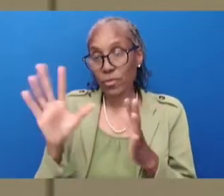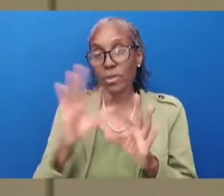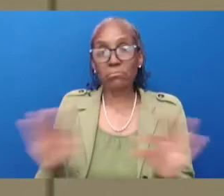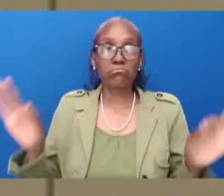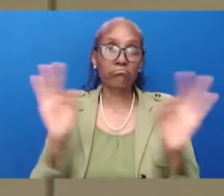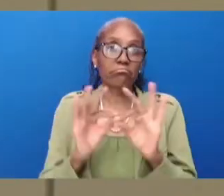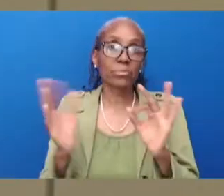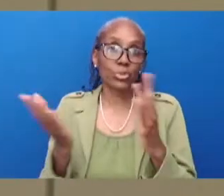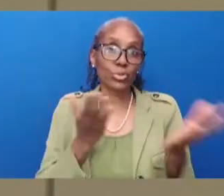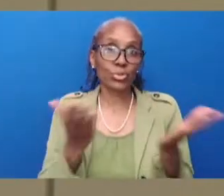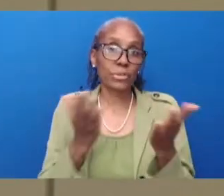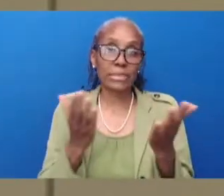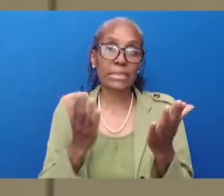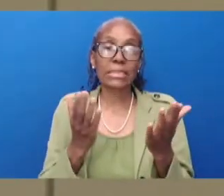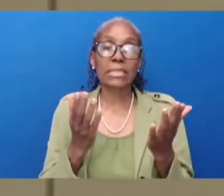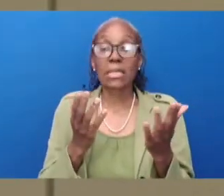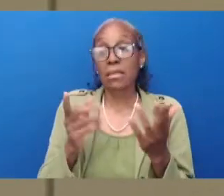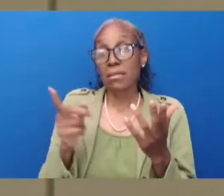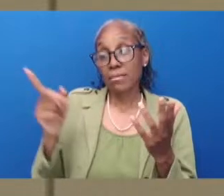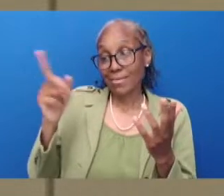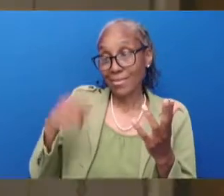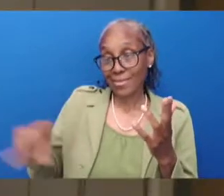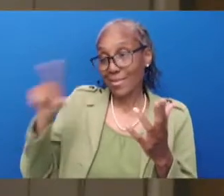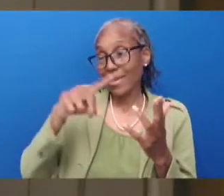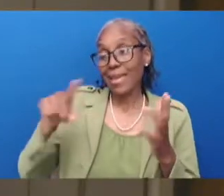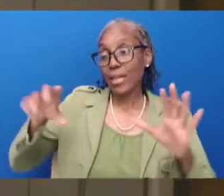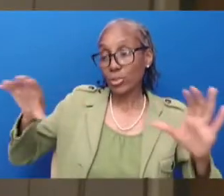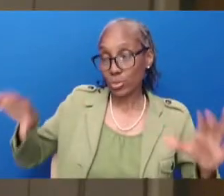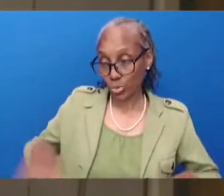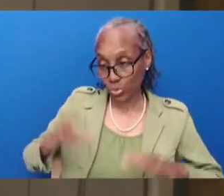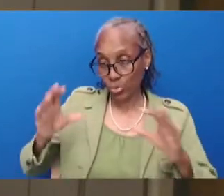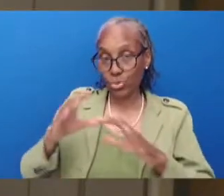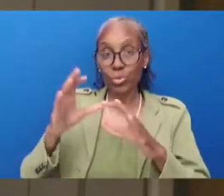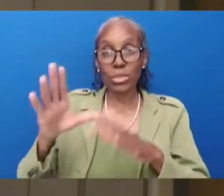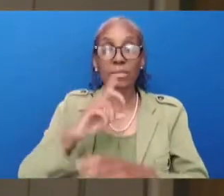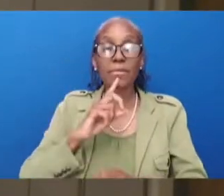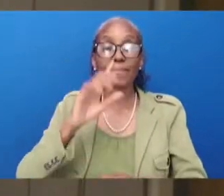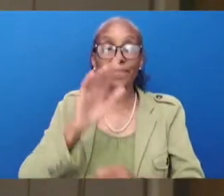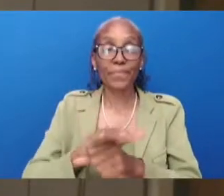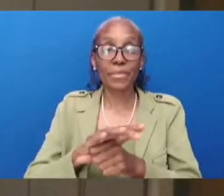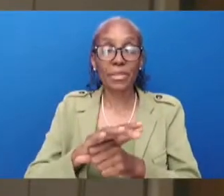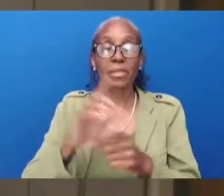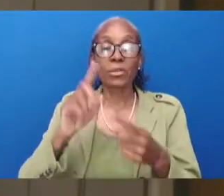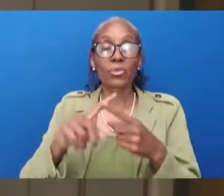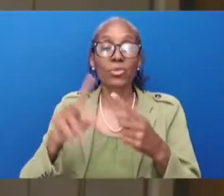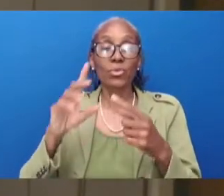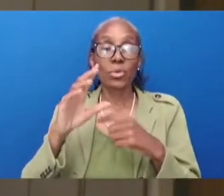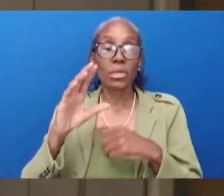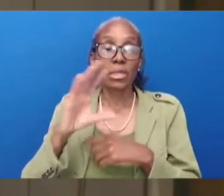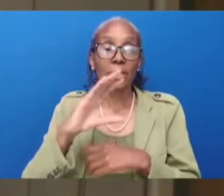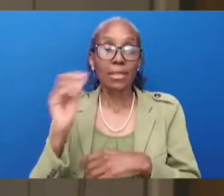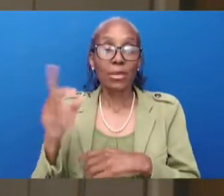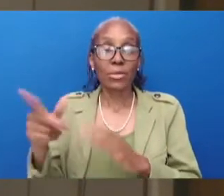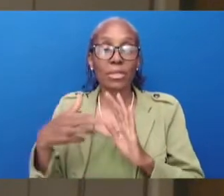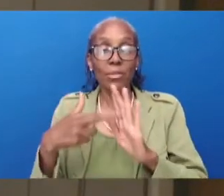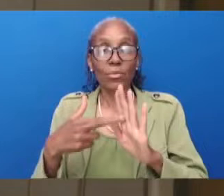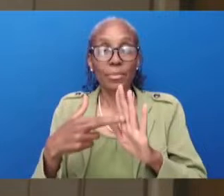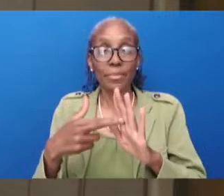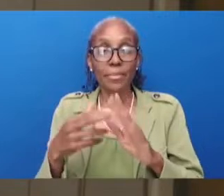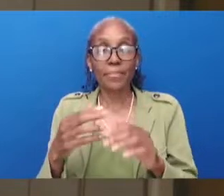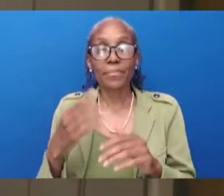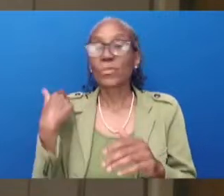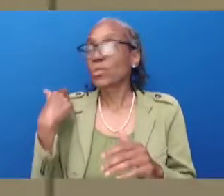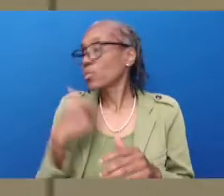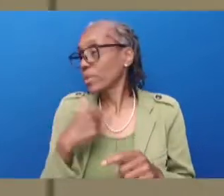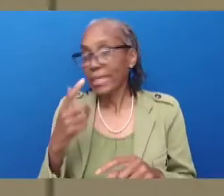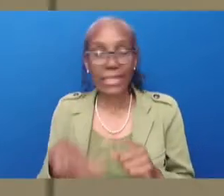ARLESA'SEN AND COUNTY COLLILERKO